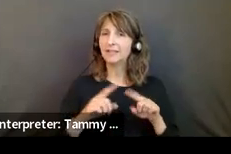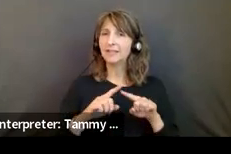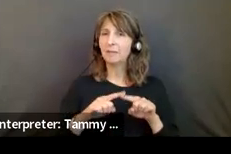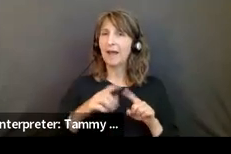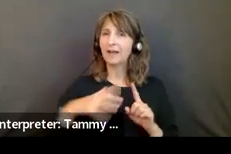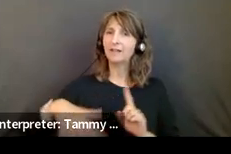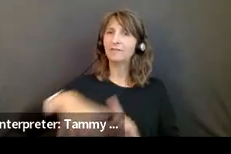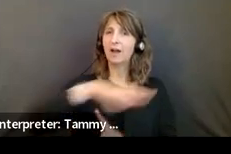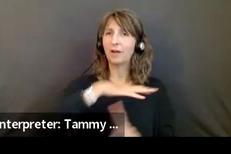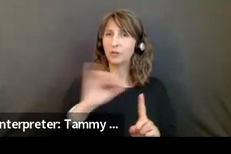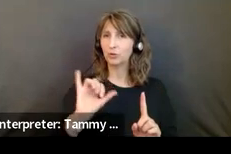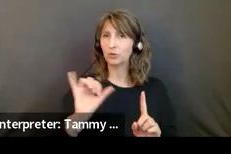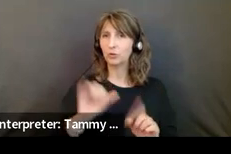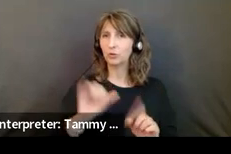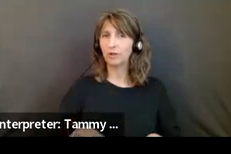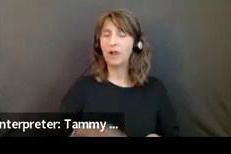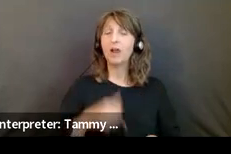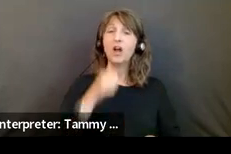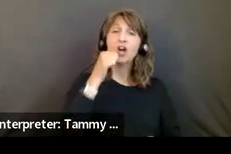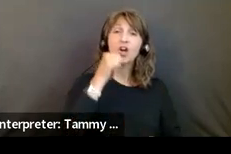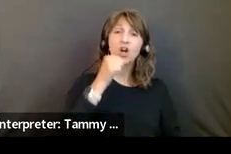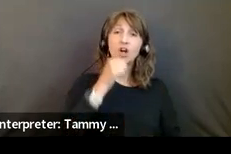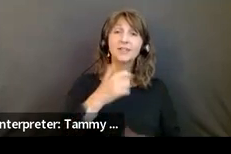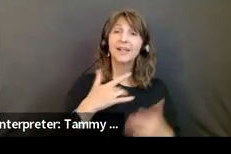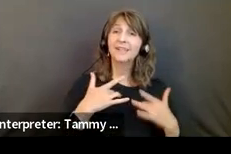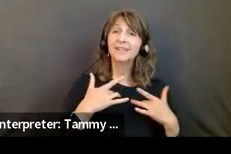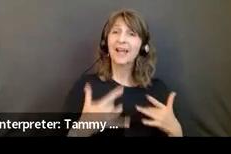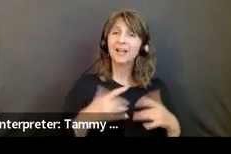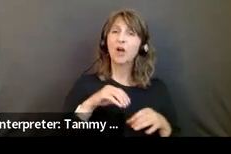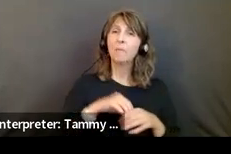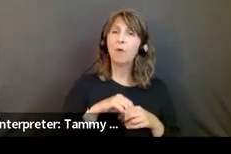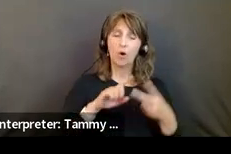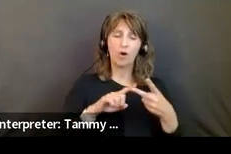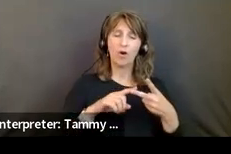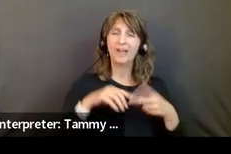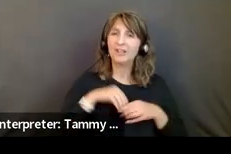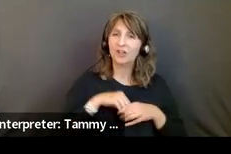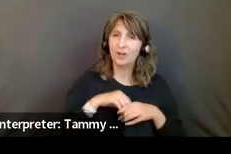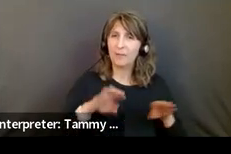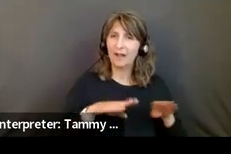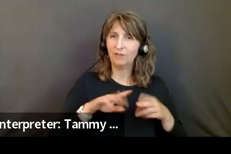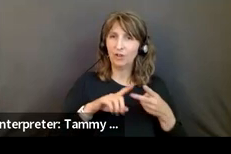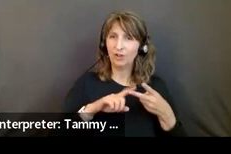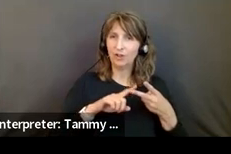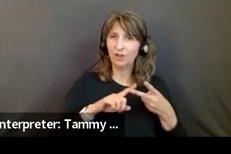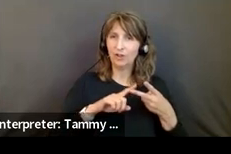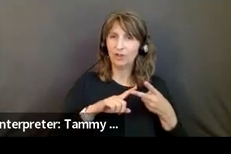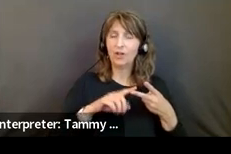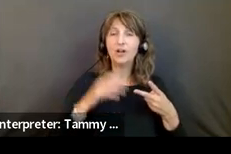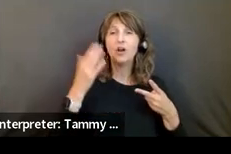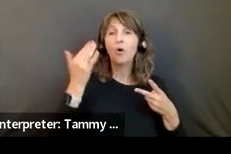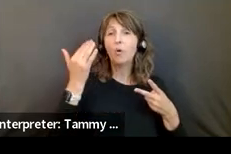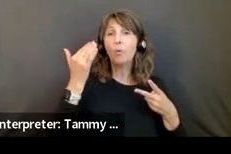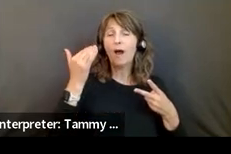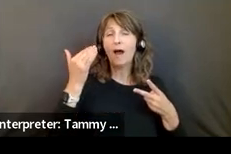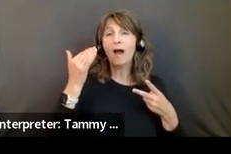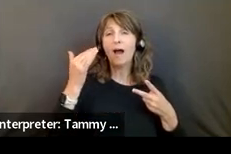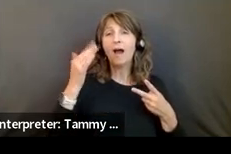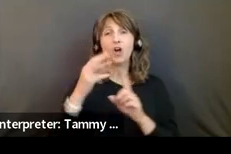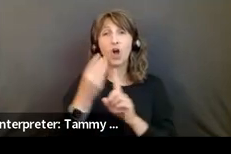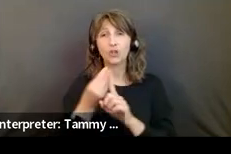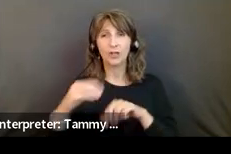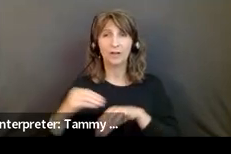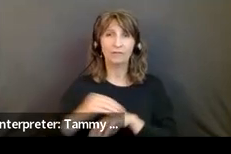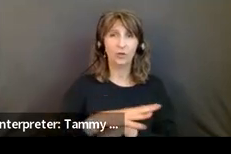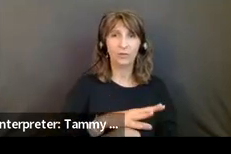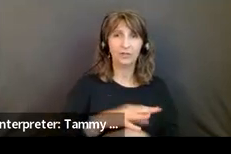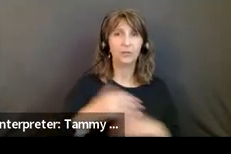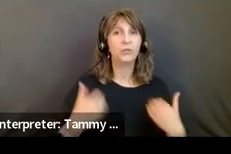Studies show that girls exhibit internalizing behaviors more frequently than boys. Cultural influences, a significant role in shaping these gender differences.